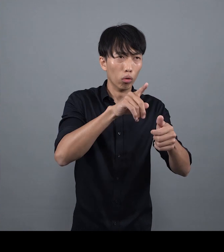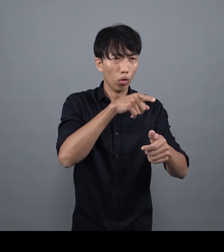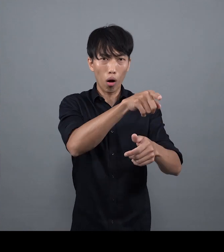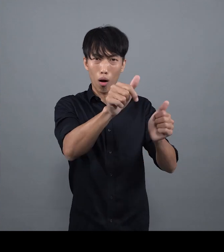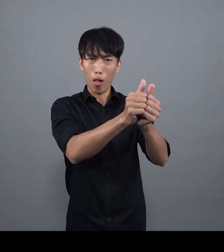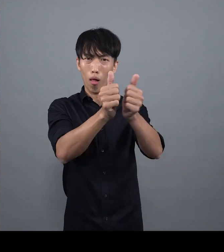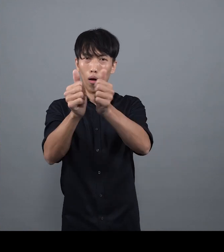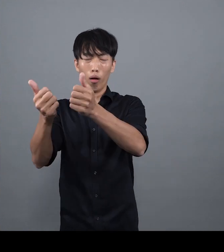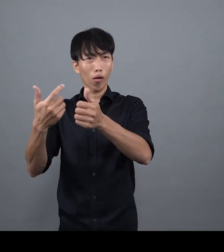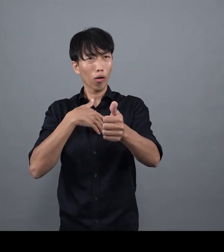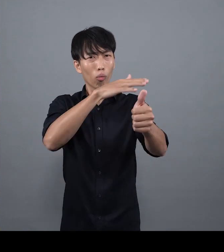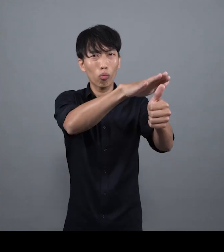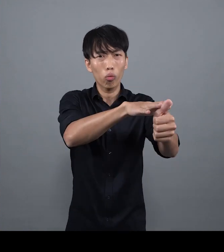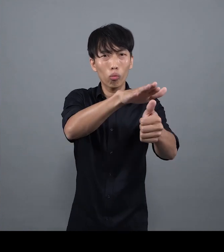The notion of touching strangers